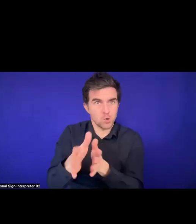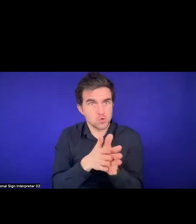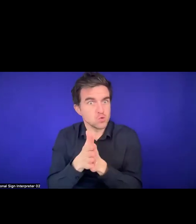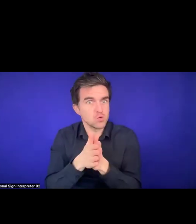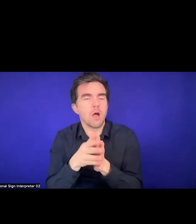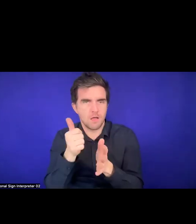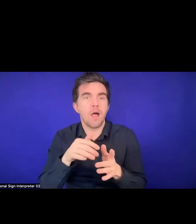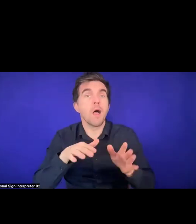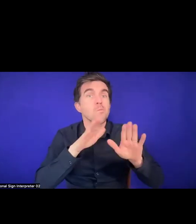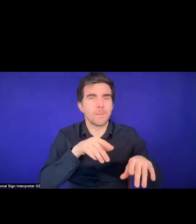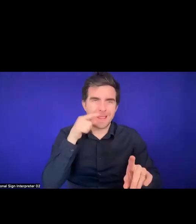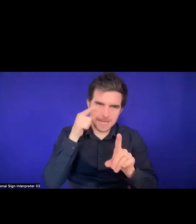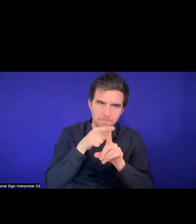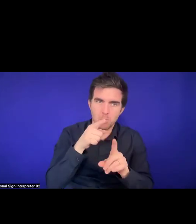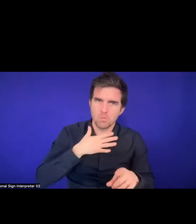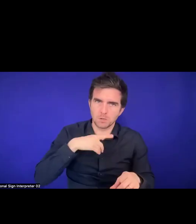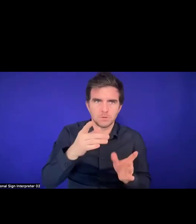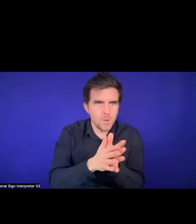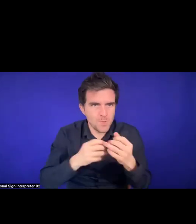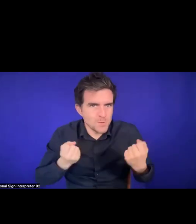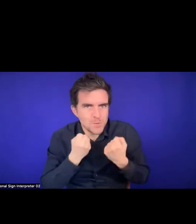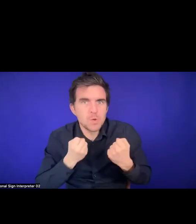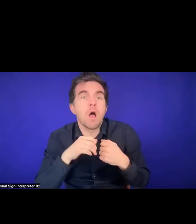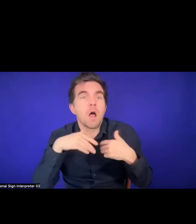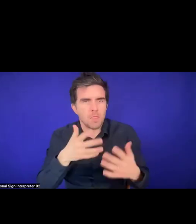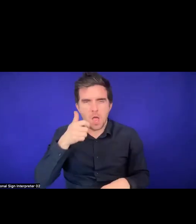the instructions on the application form closely and take the interview seriously.